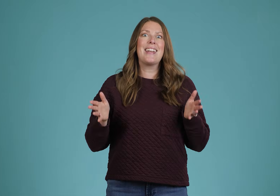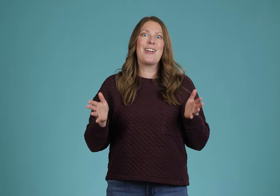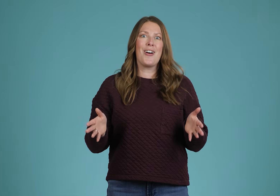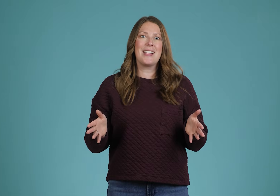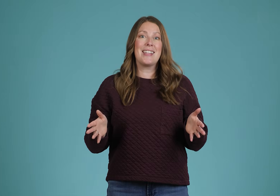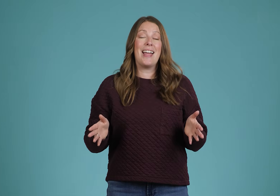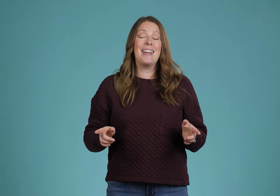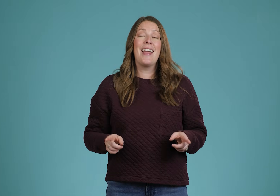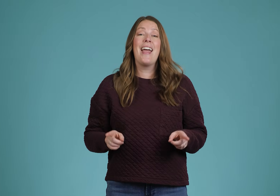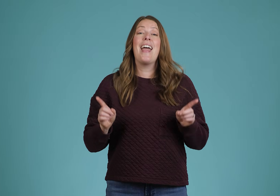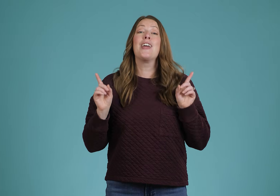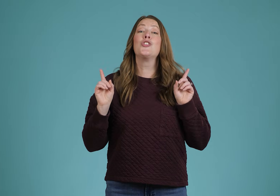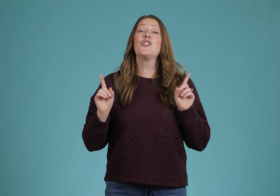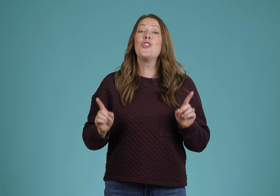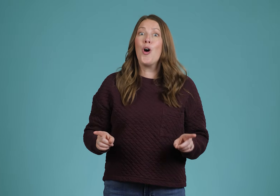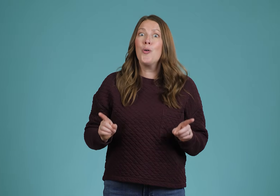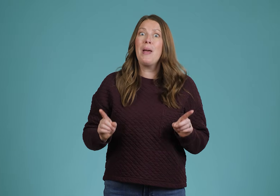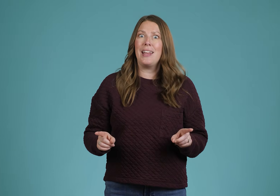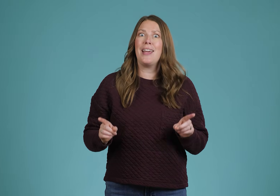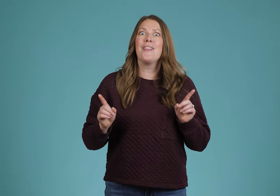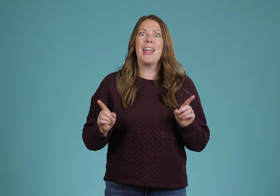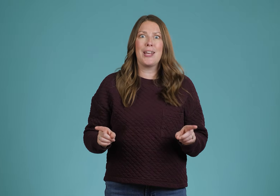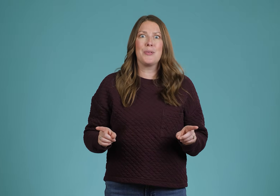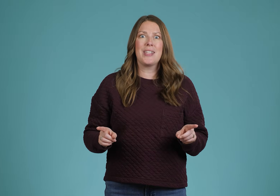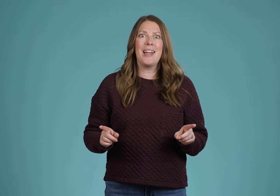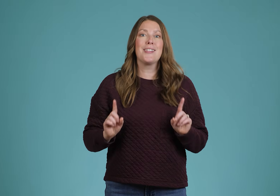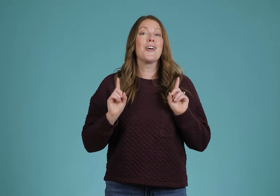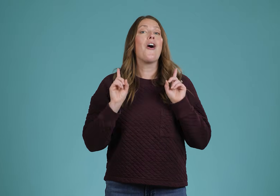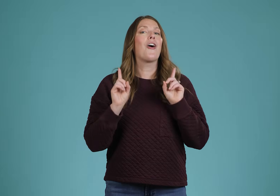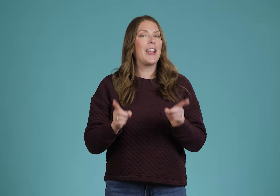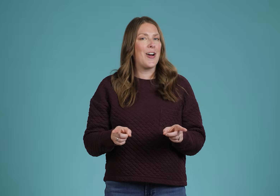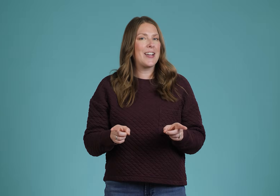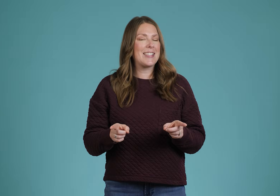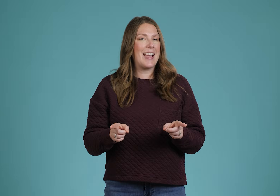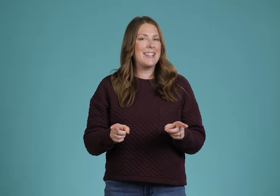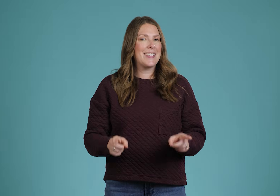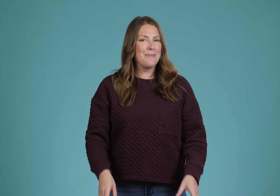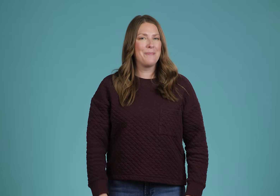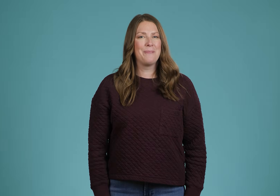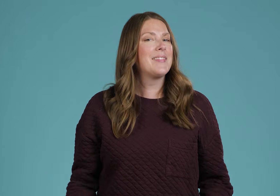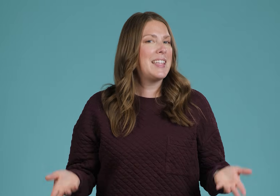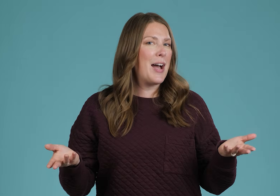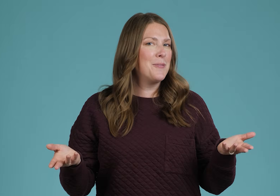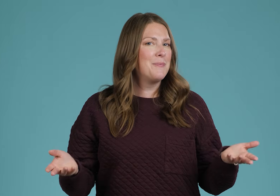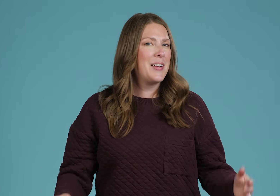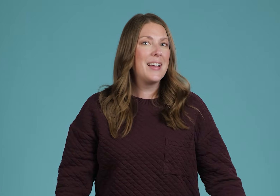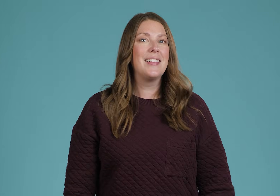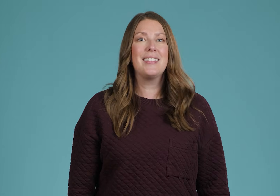an iconic sign. And so many of the